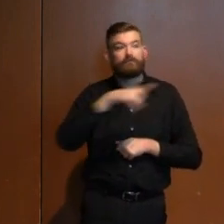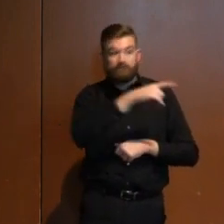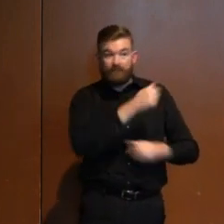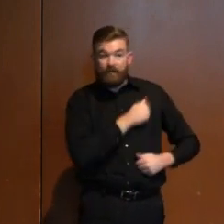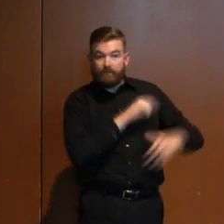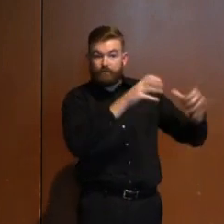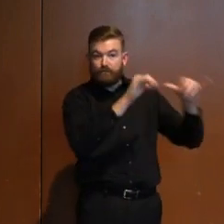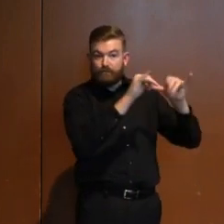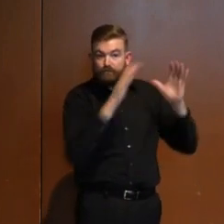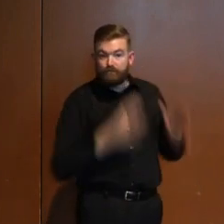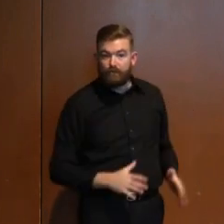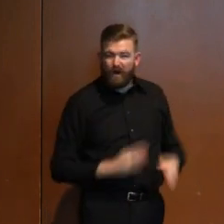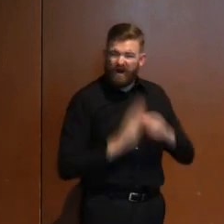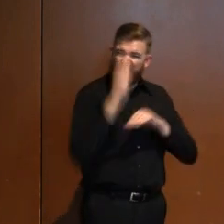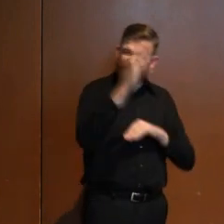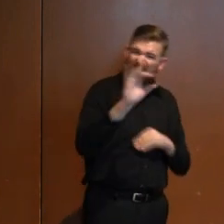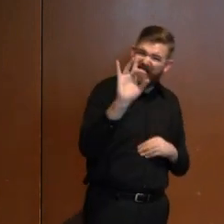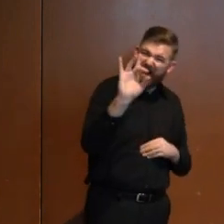WAY FOR OUR MARITIME TRAFFIC,